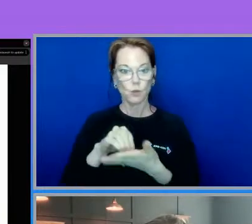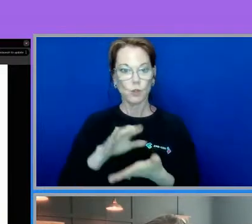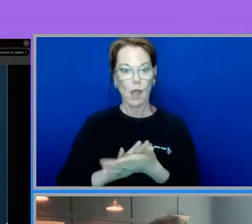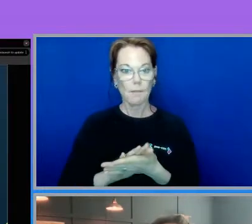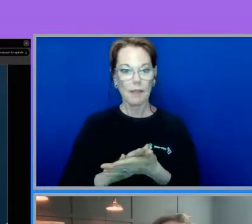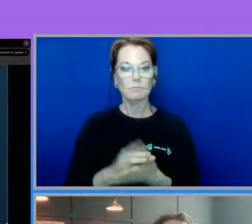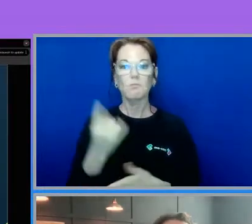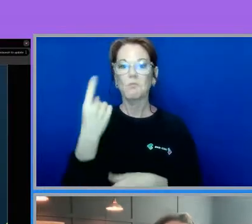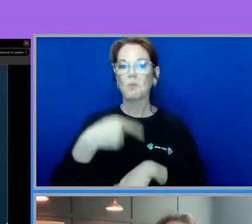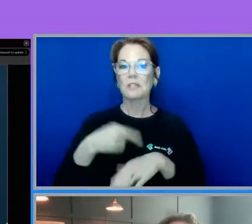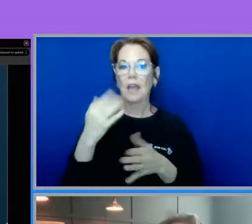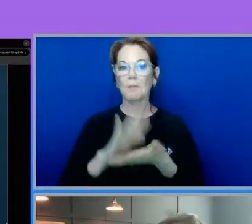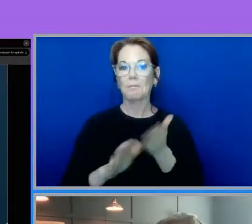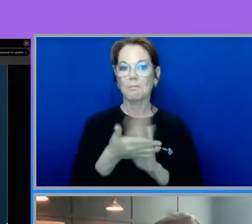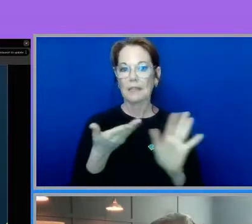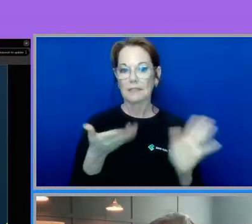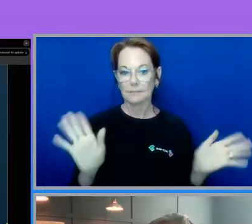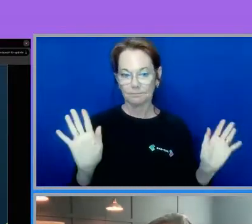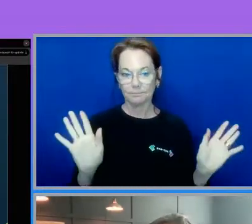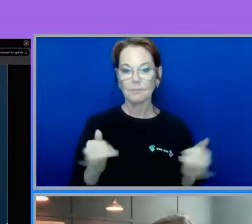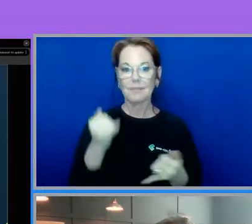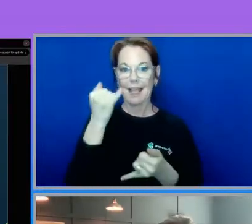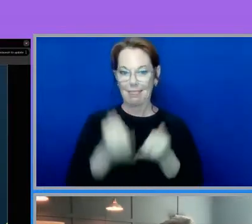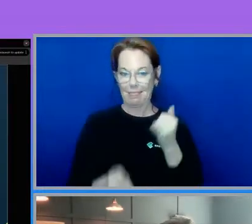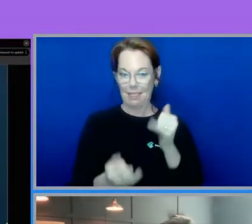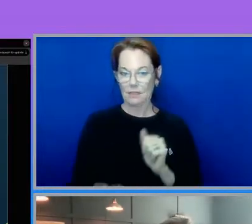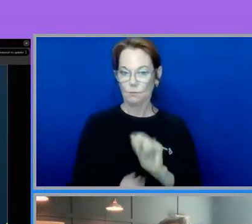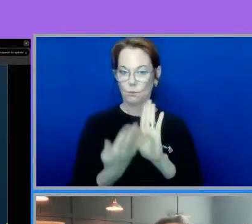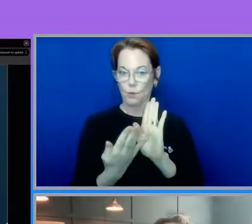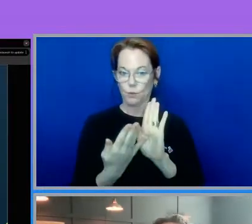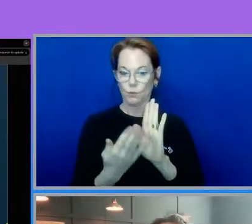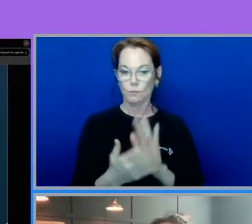do it once. So let's move on to our last practical approach how